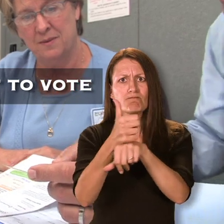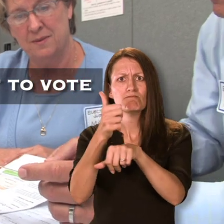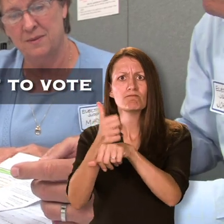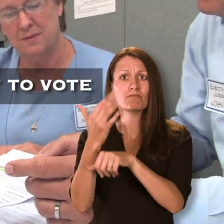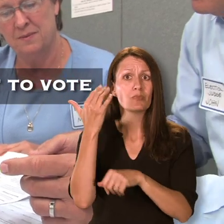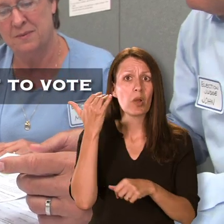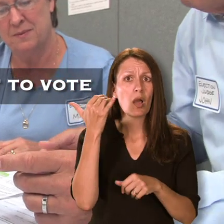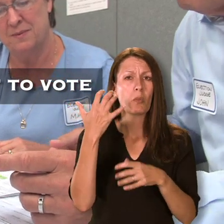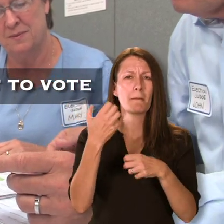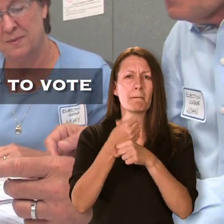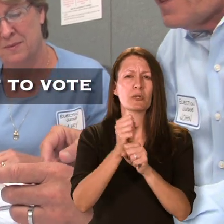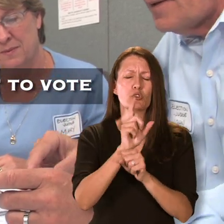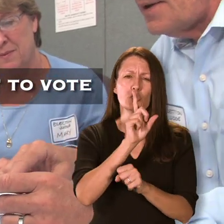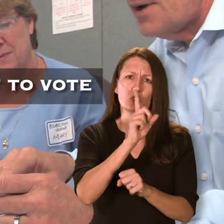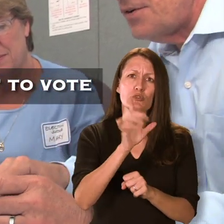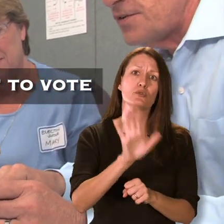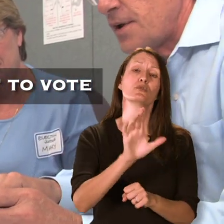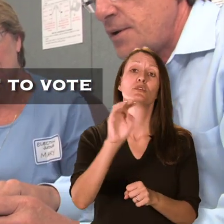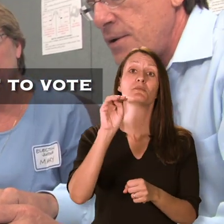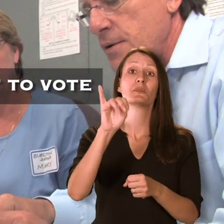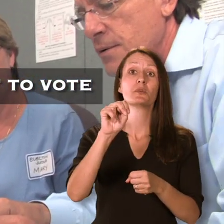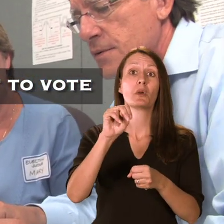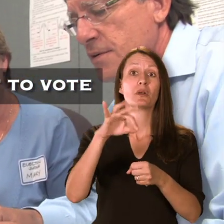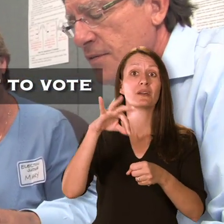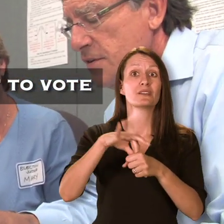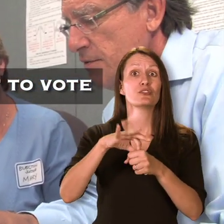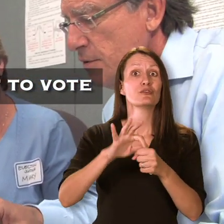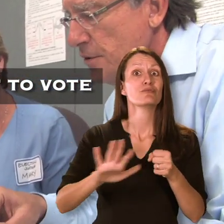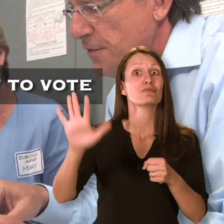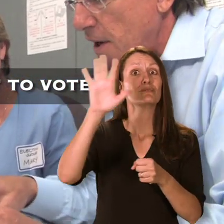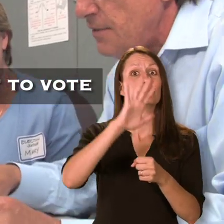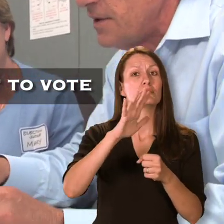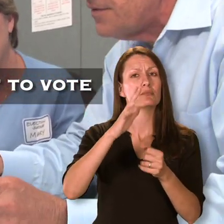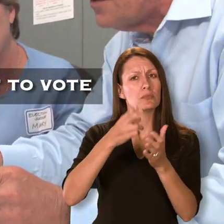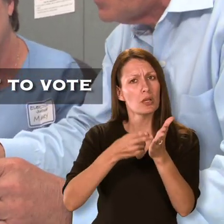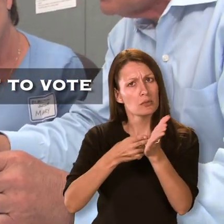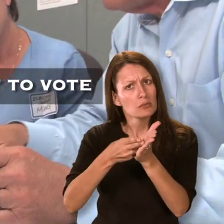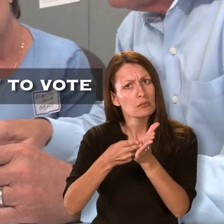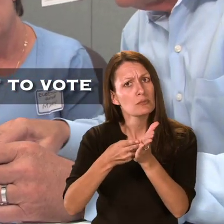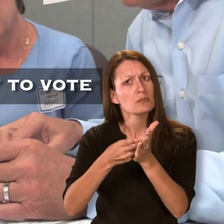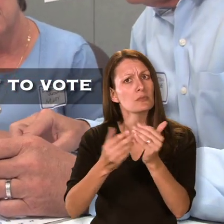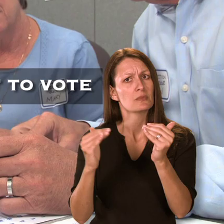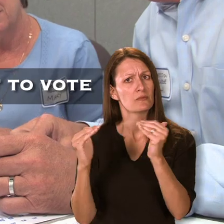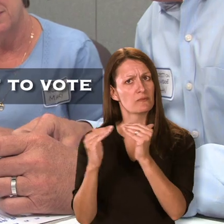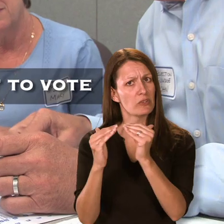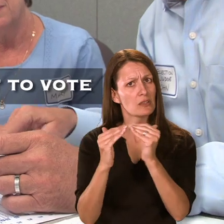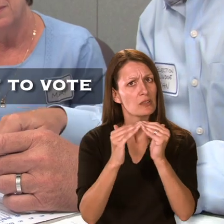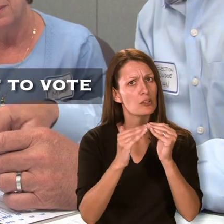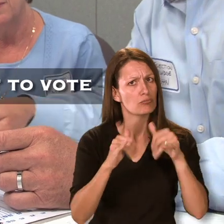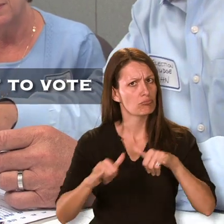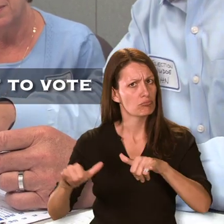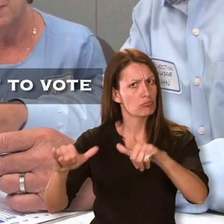that Minnesota's elections are honest and fair.